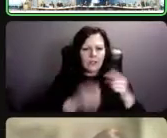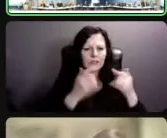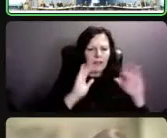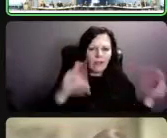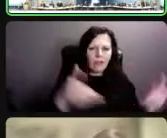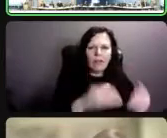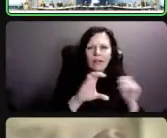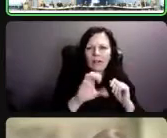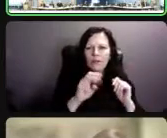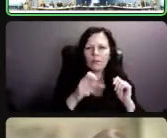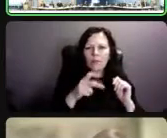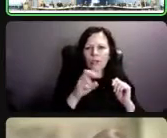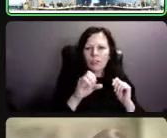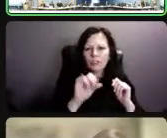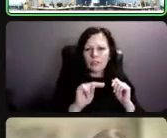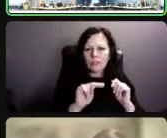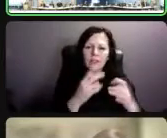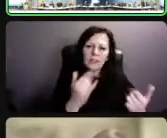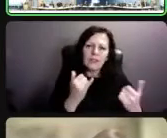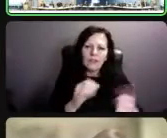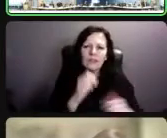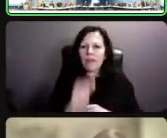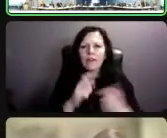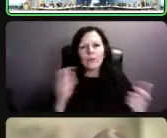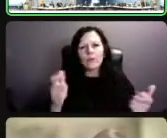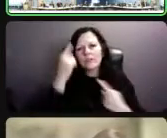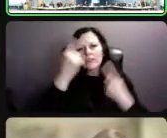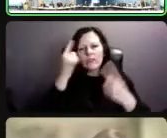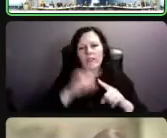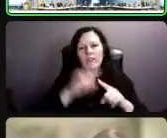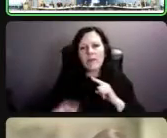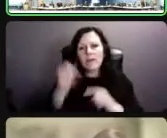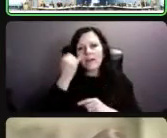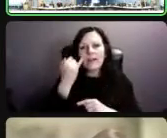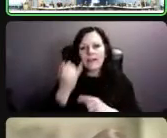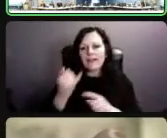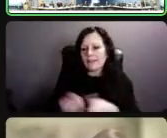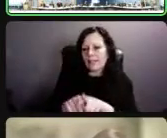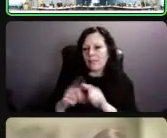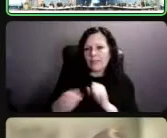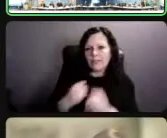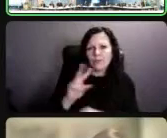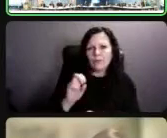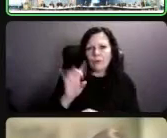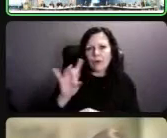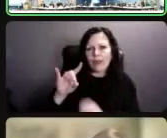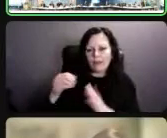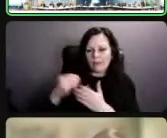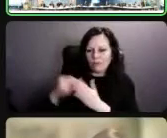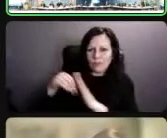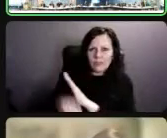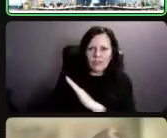AMERICAN AUDIENCE SAYS I APOLOGIZE TO SPEND AN HOUR ON